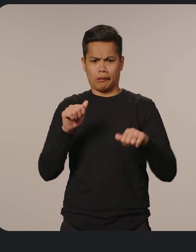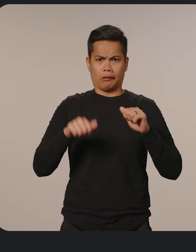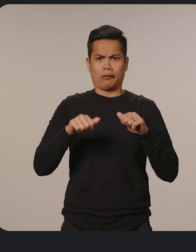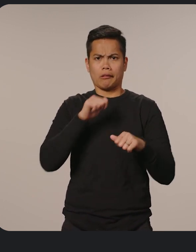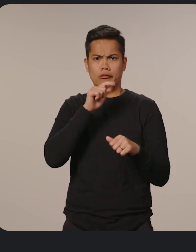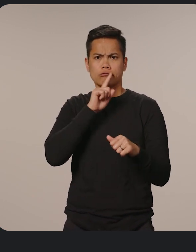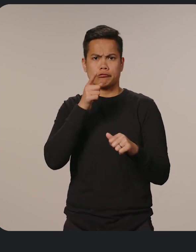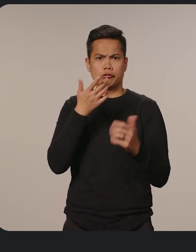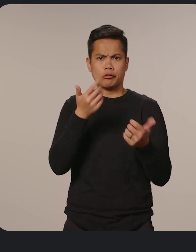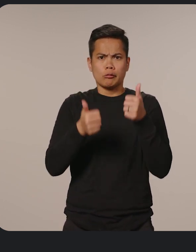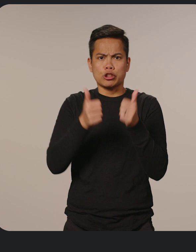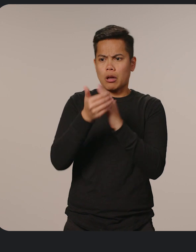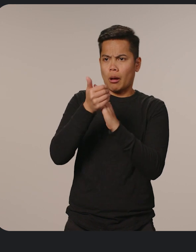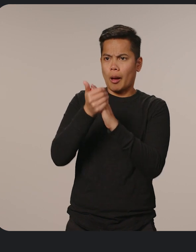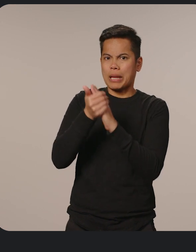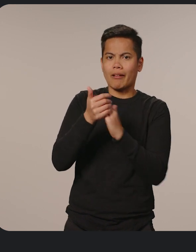Others understand the possibilities,